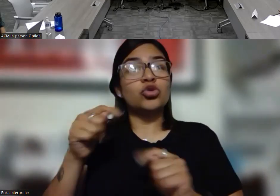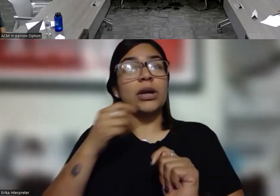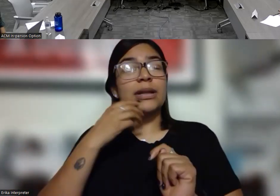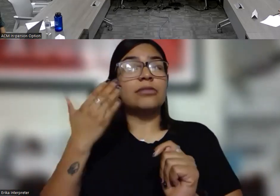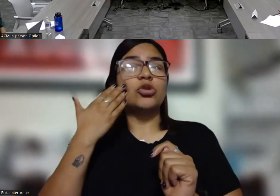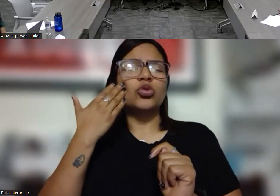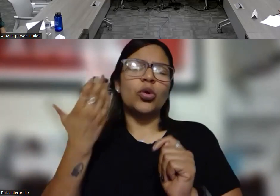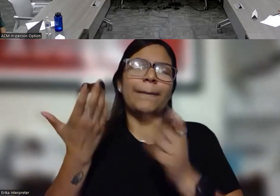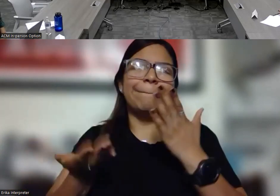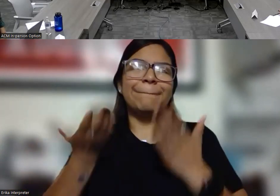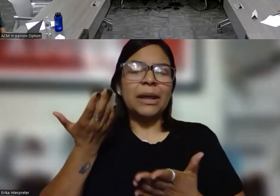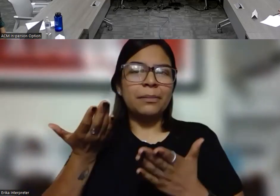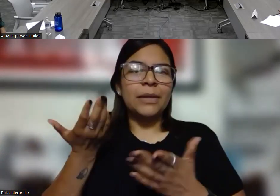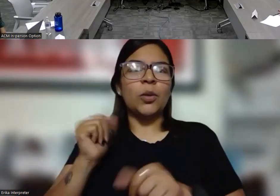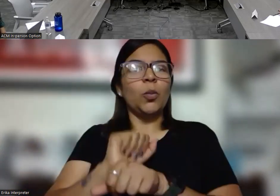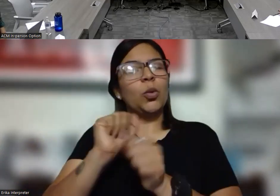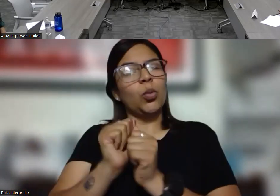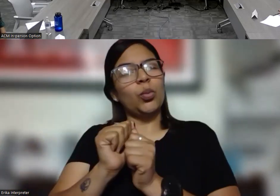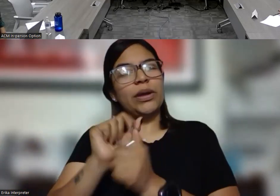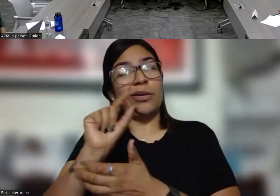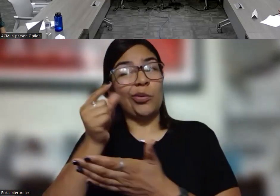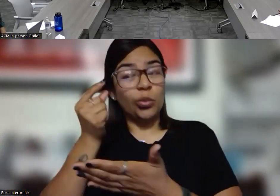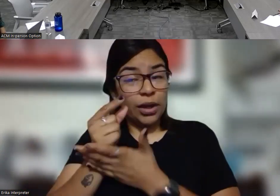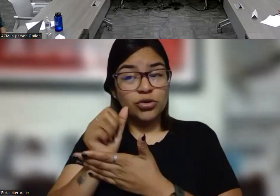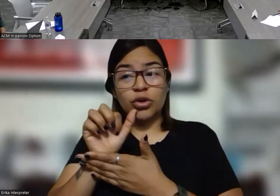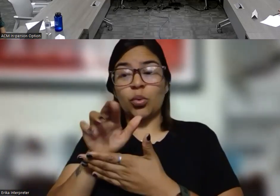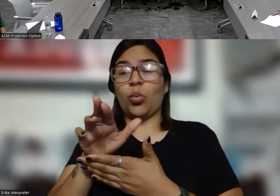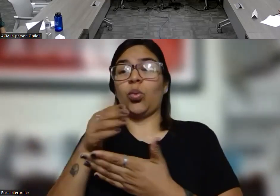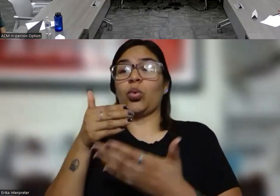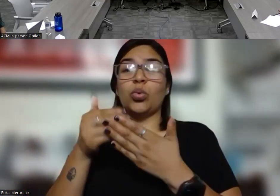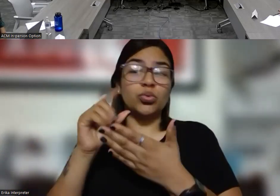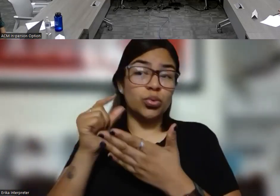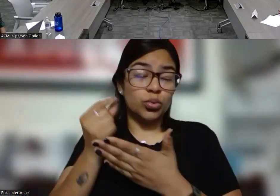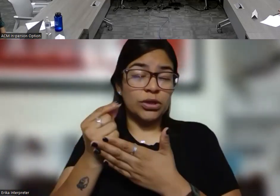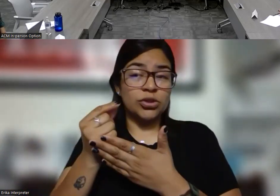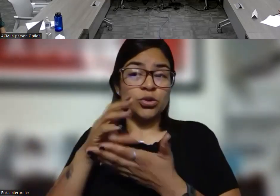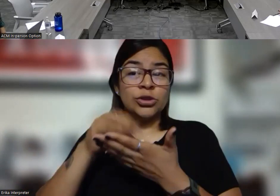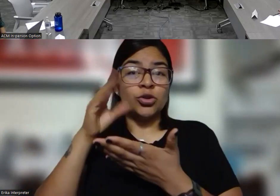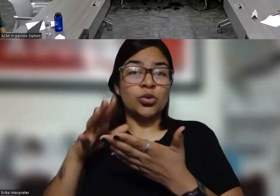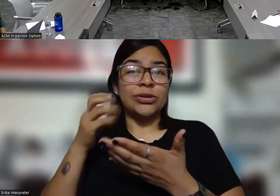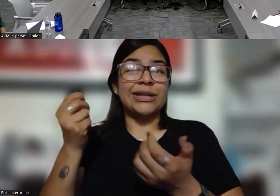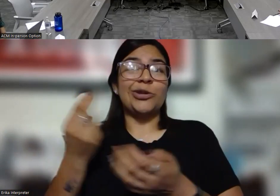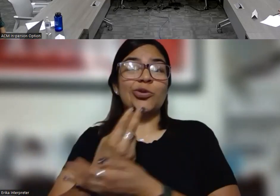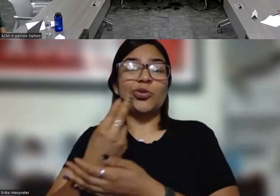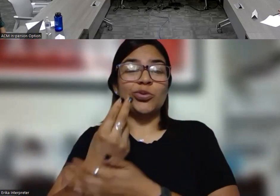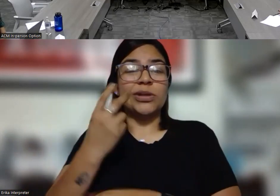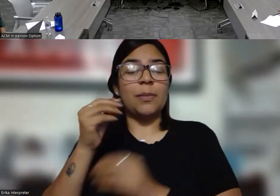even undergraduate programs to maybe you know use them as interns to to help them do their